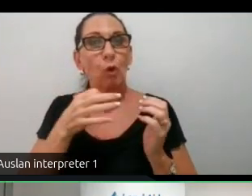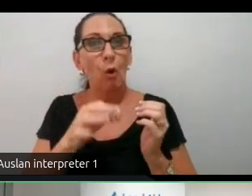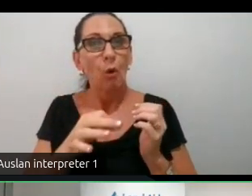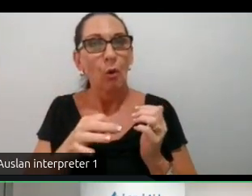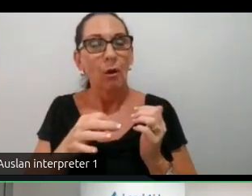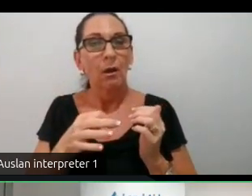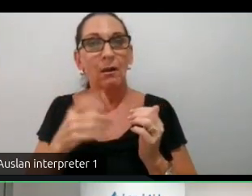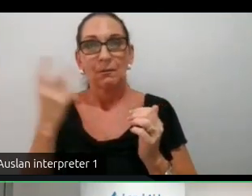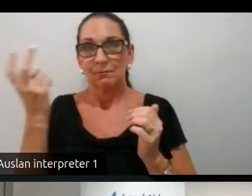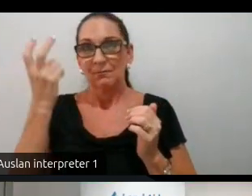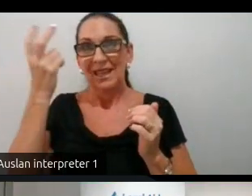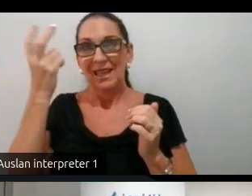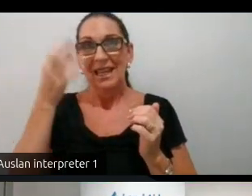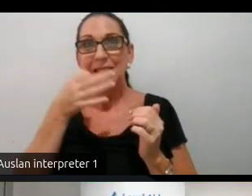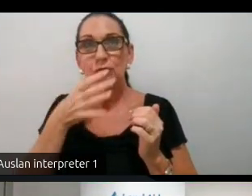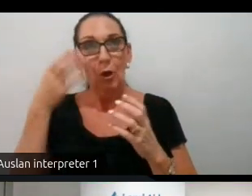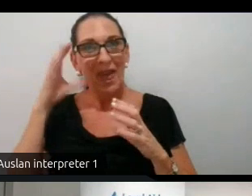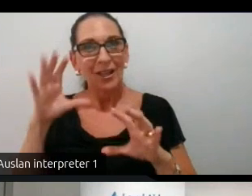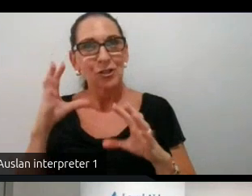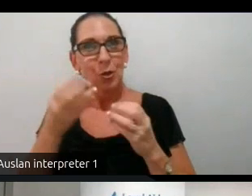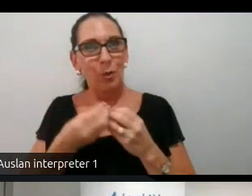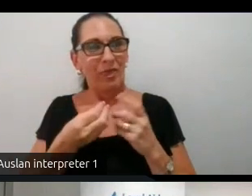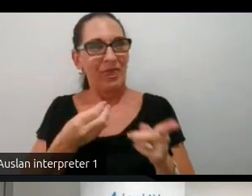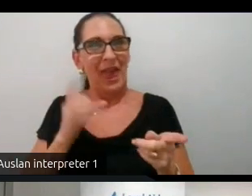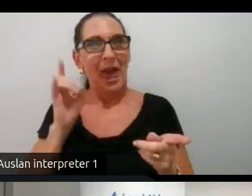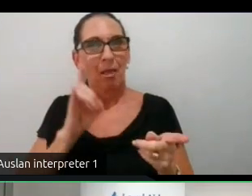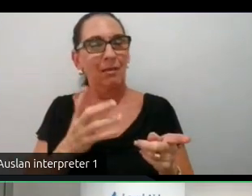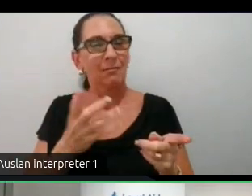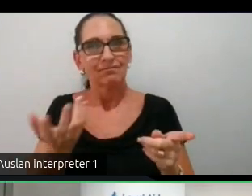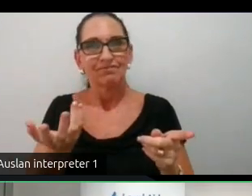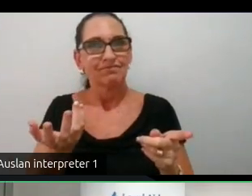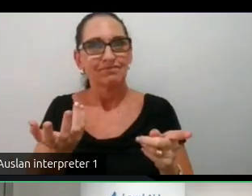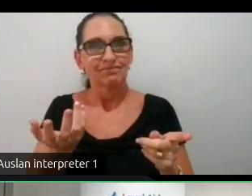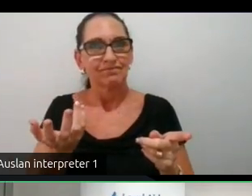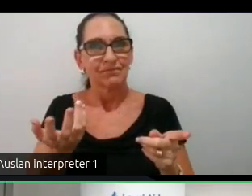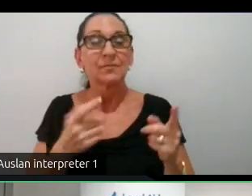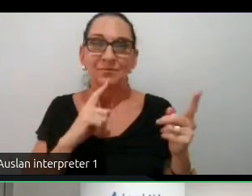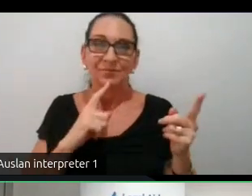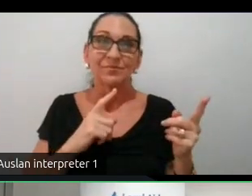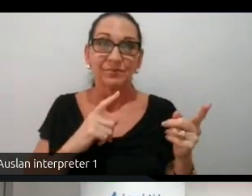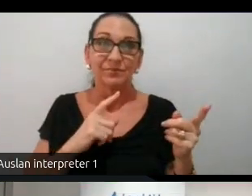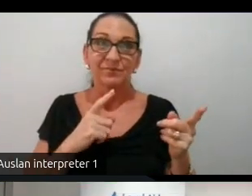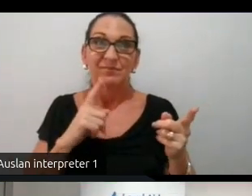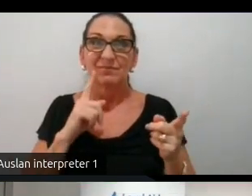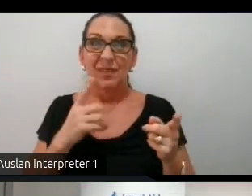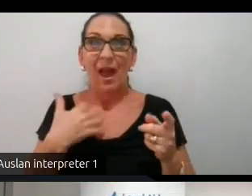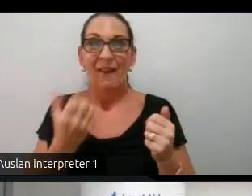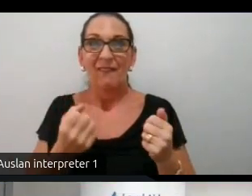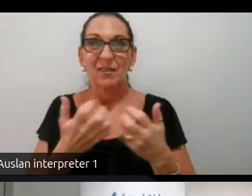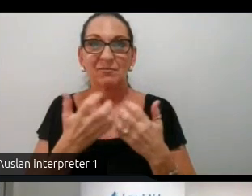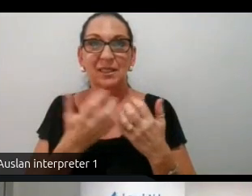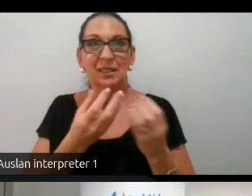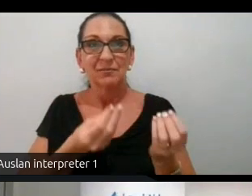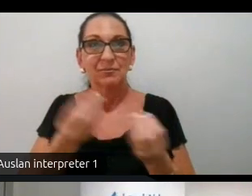And getting temporary accommodation that doesn't pet. So apart from the discrimination claims with